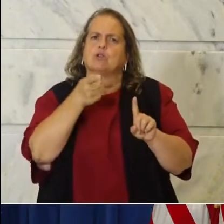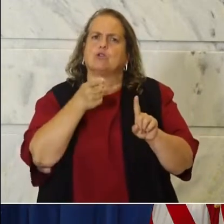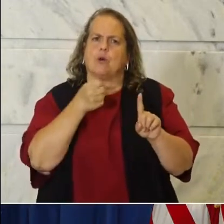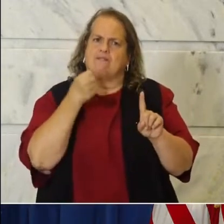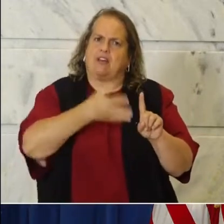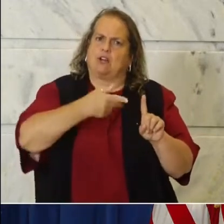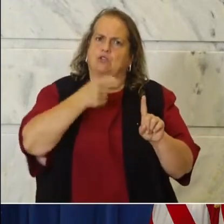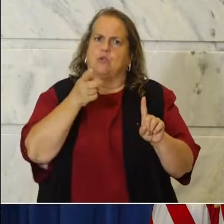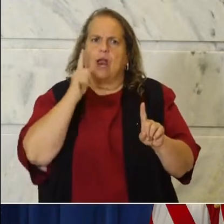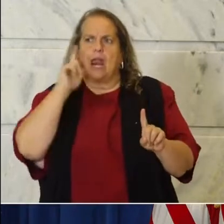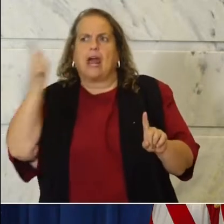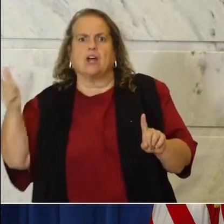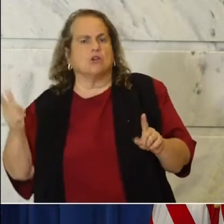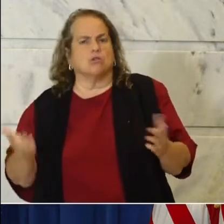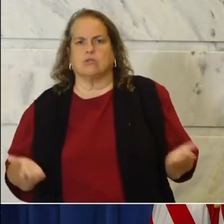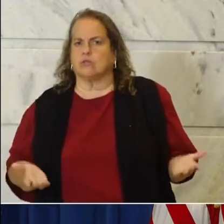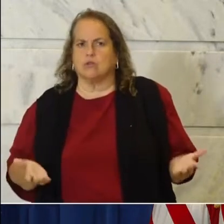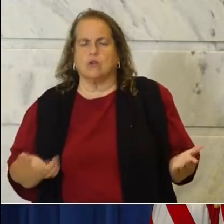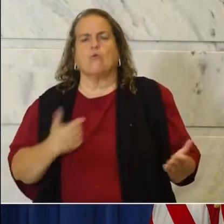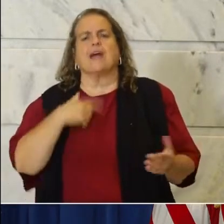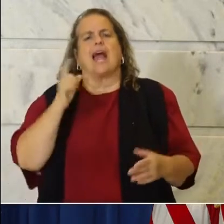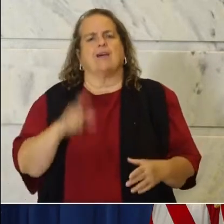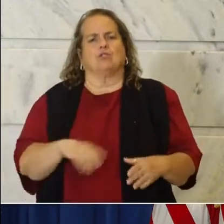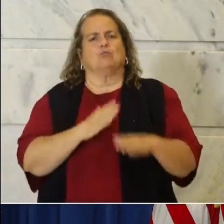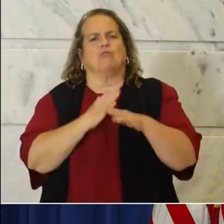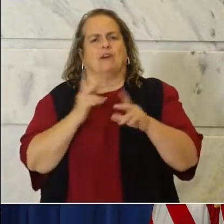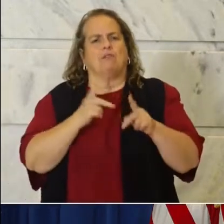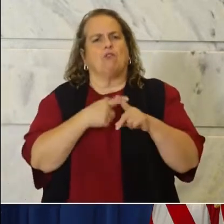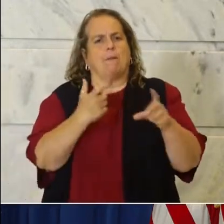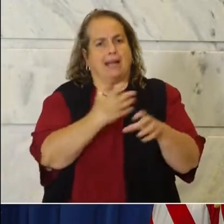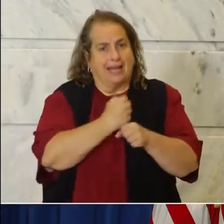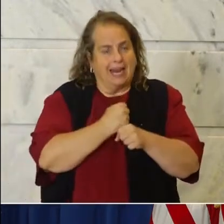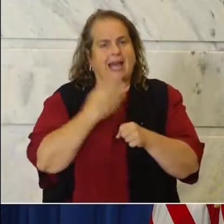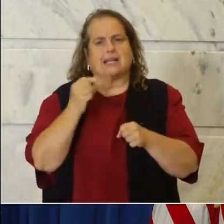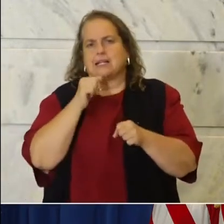fewer people get it and that we don't spread it to other people. New Cases by